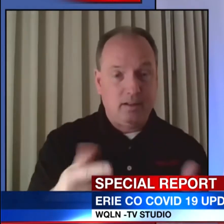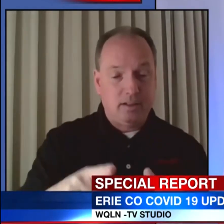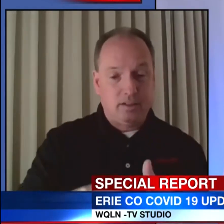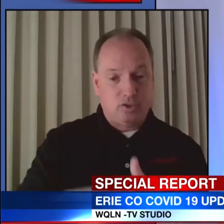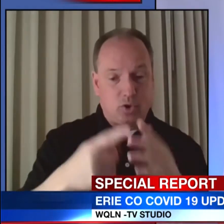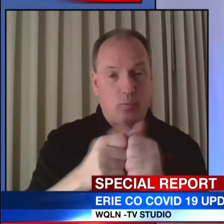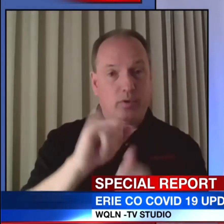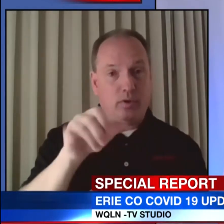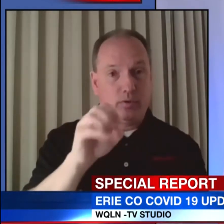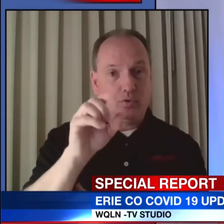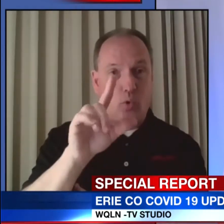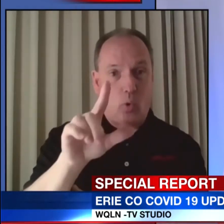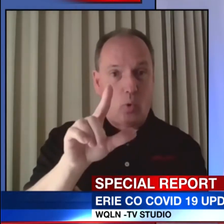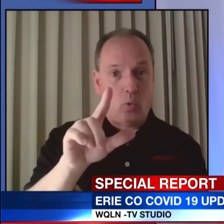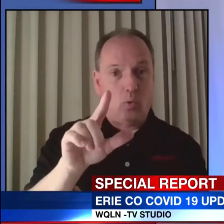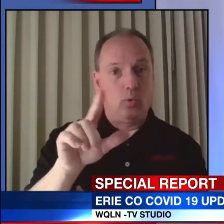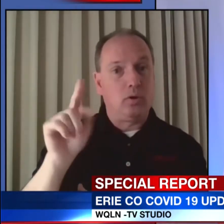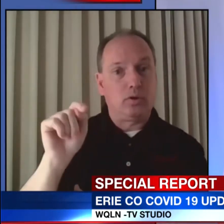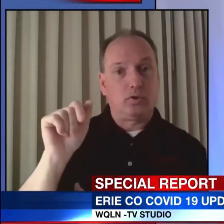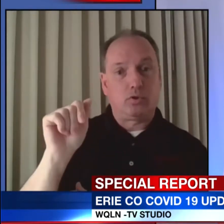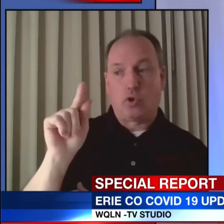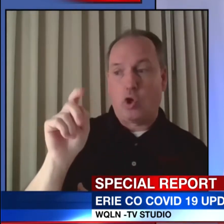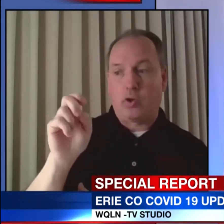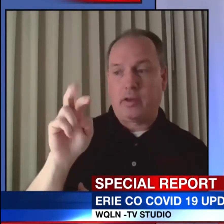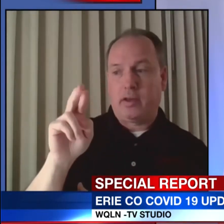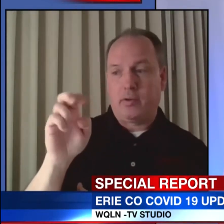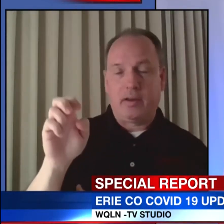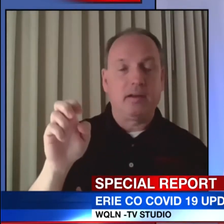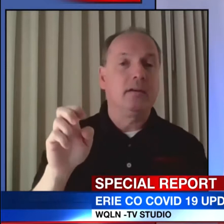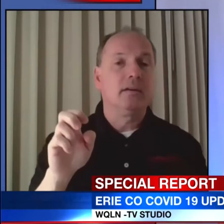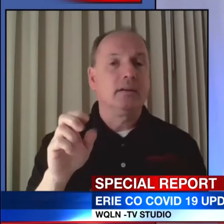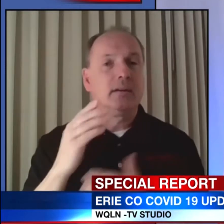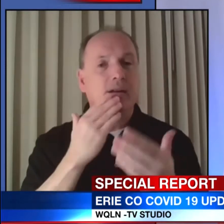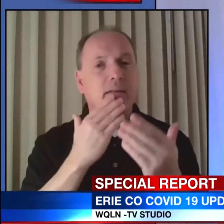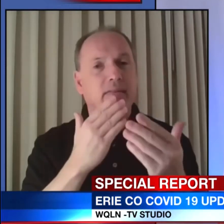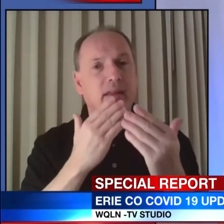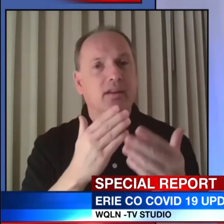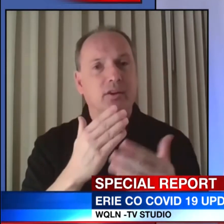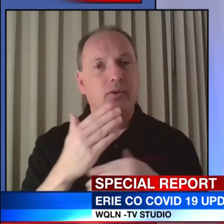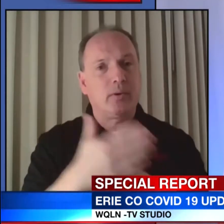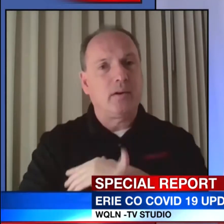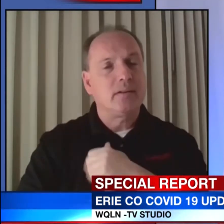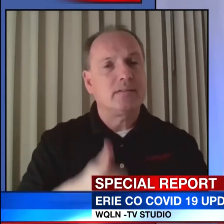MEDIA AS WILL THE DOCTOR FOR YOUR QUESTIONS. SO TODAY, WE WILL START